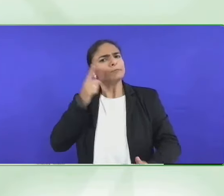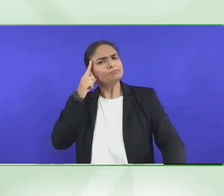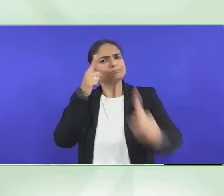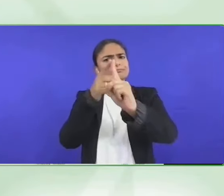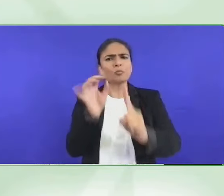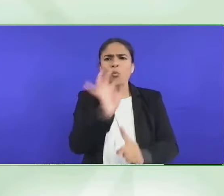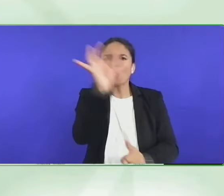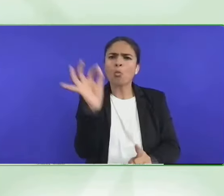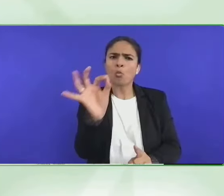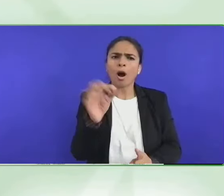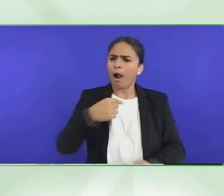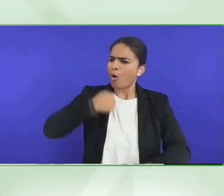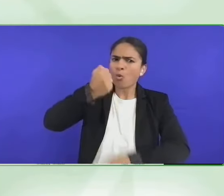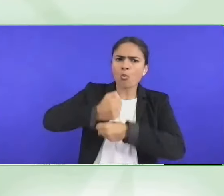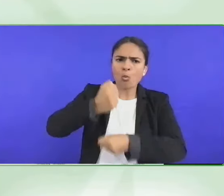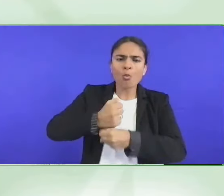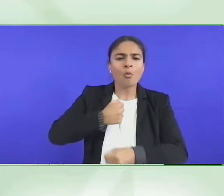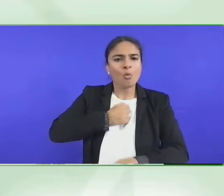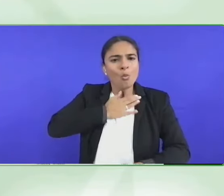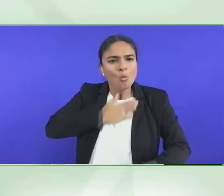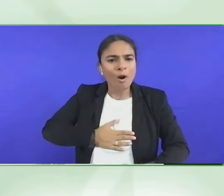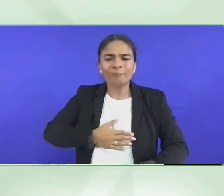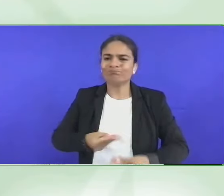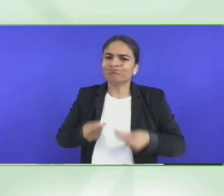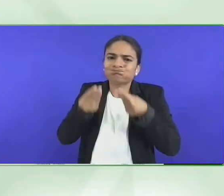what and how.